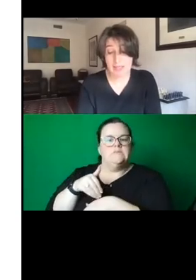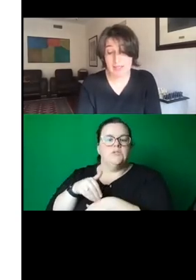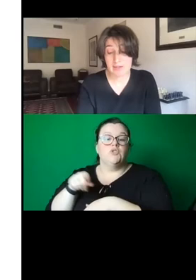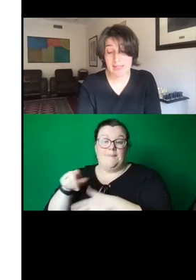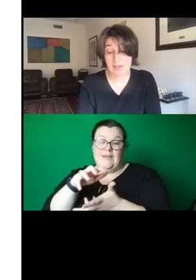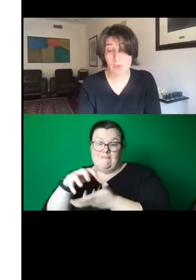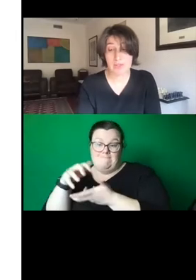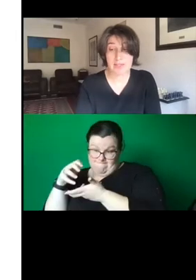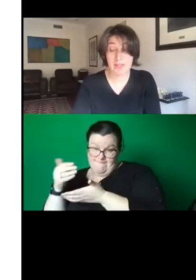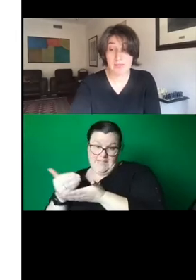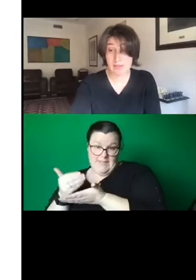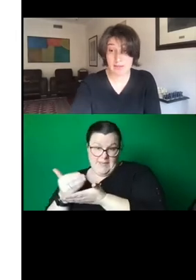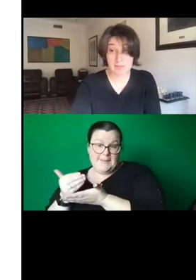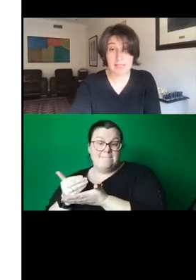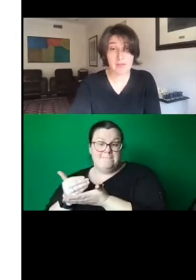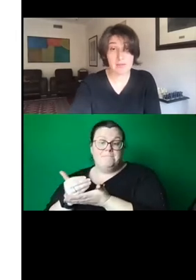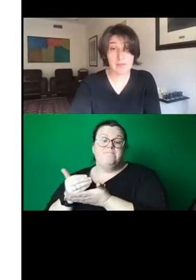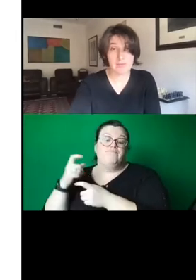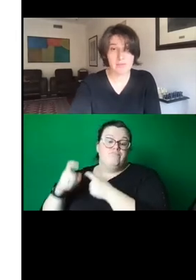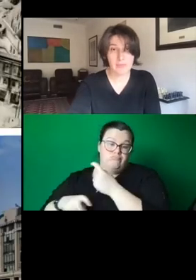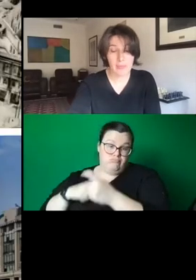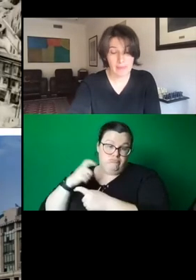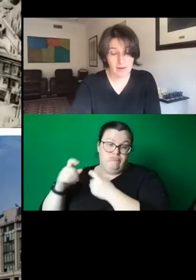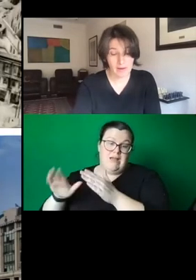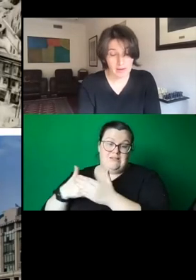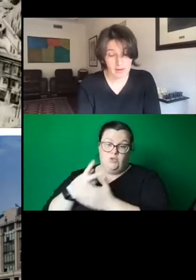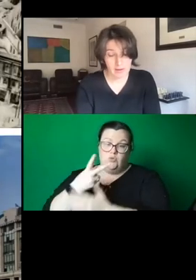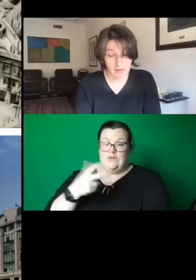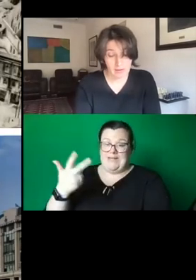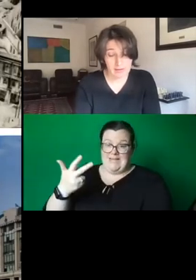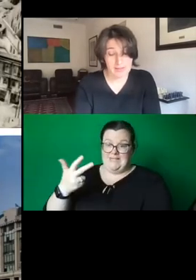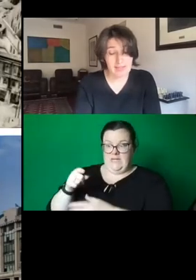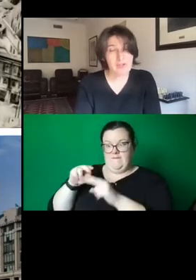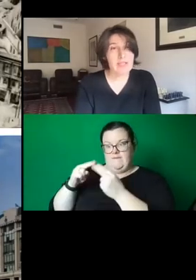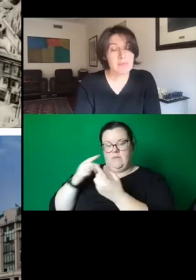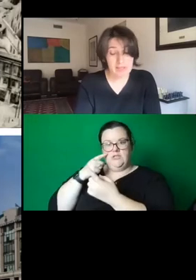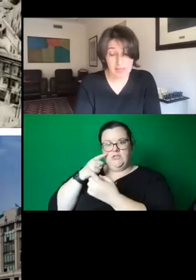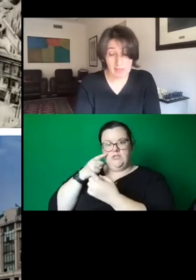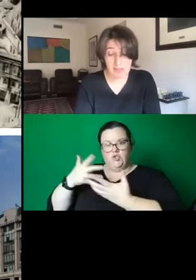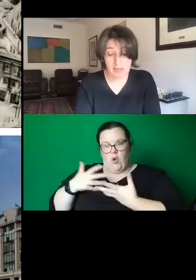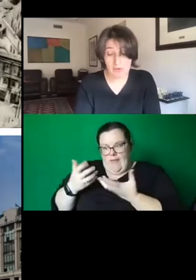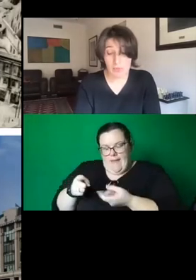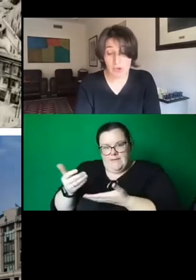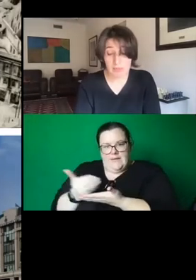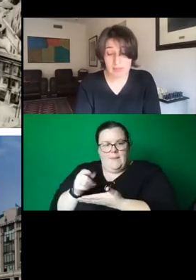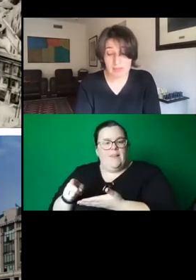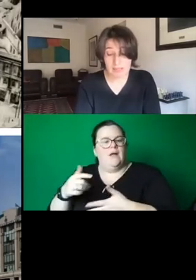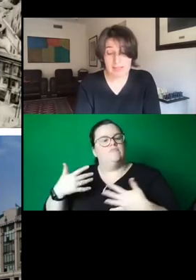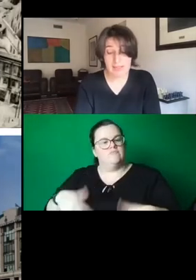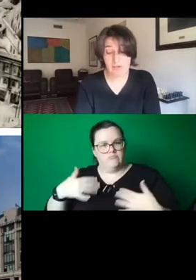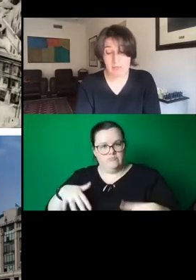ii was descended dismantled this is the incredible timeline through monuments in the center of belize